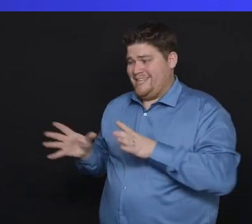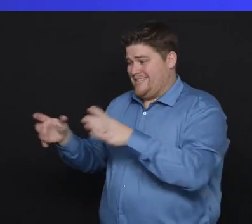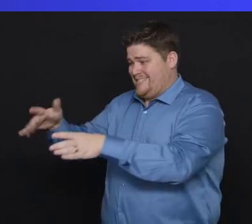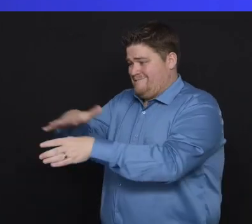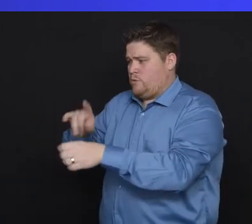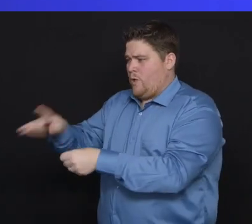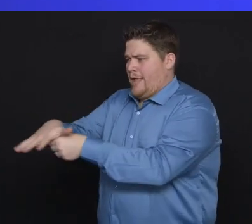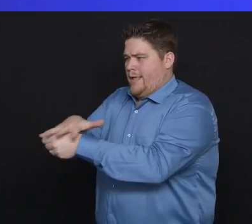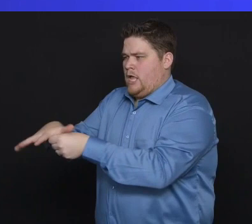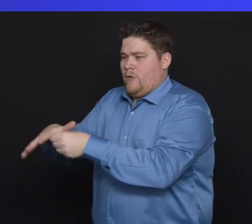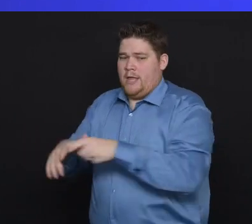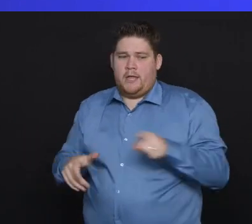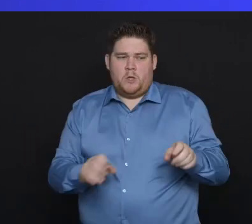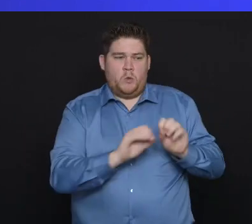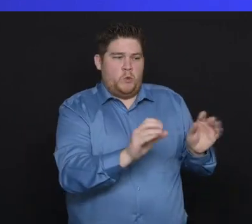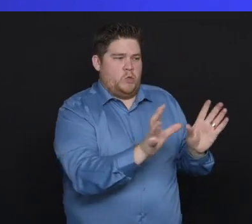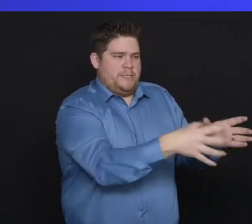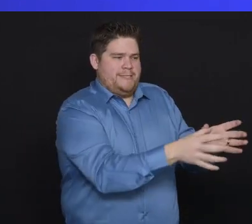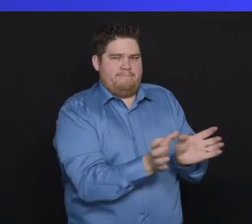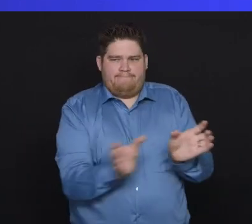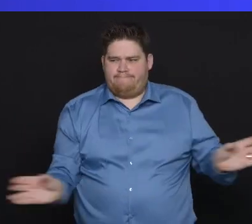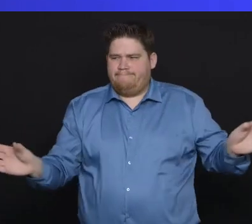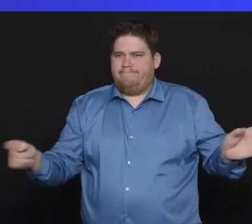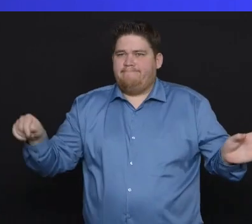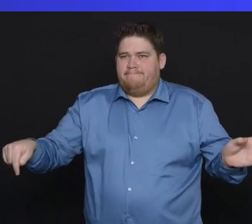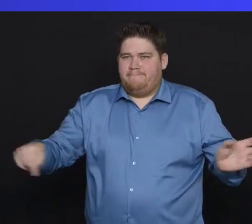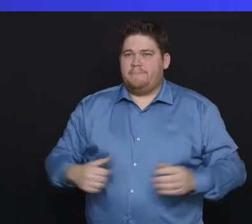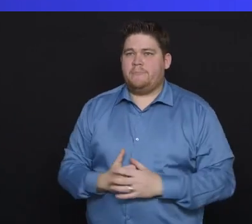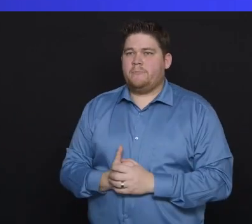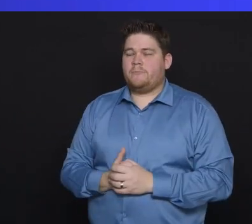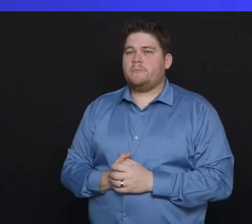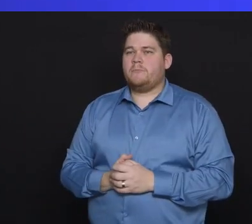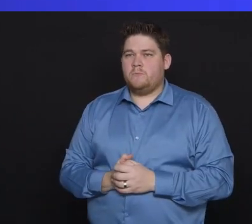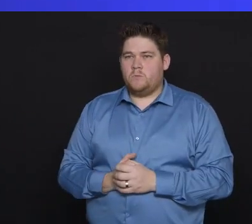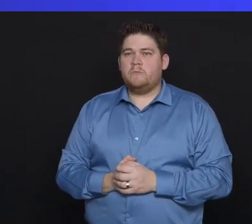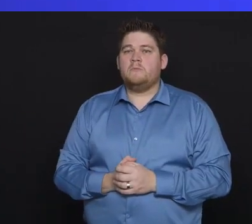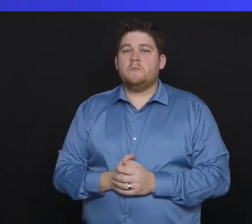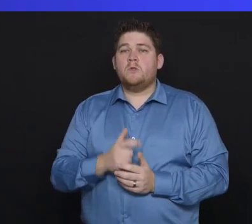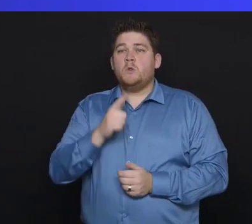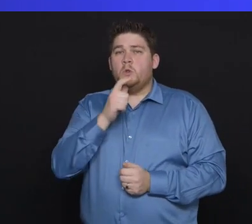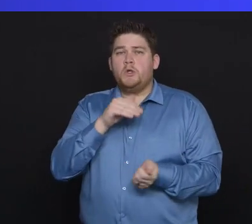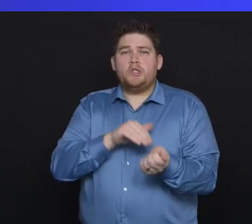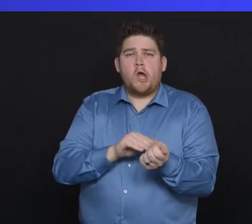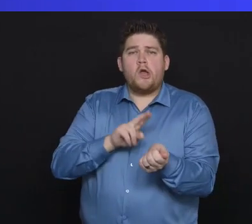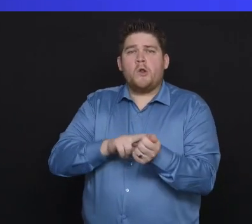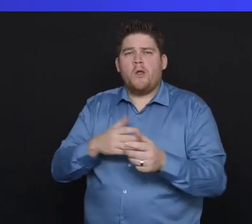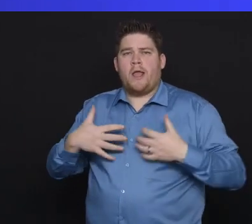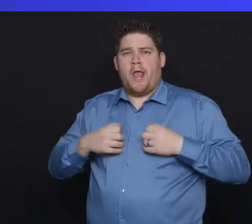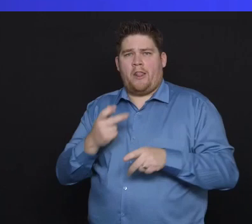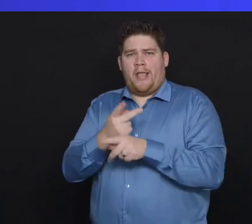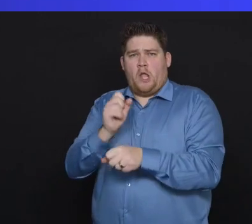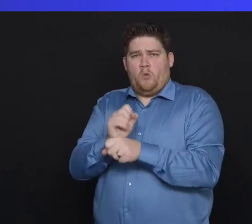only with people with the virus for that length of time. That allows us to do things differently. Like only wearing a